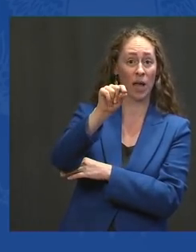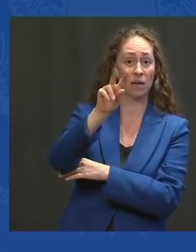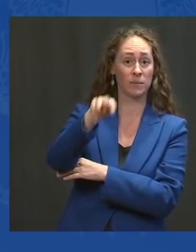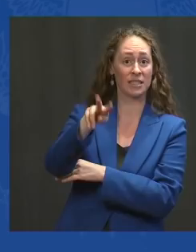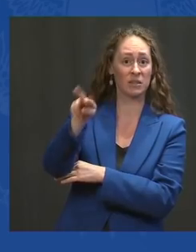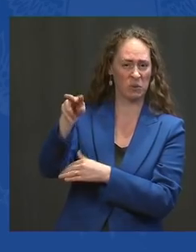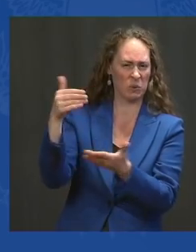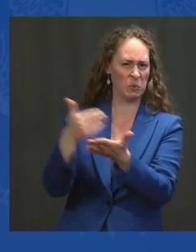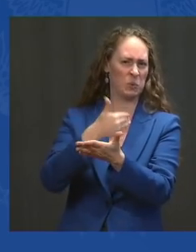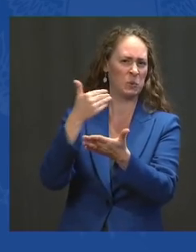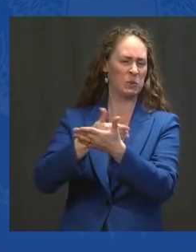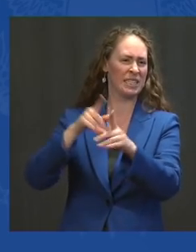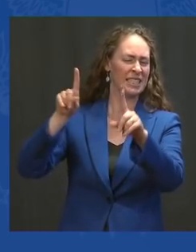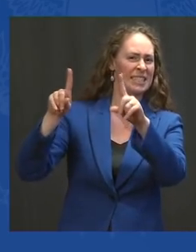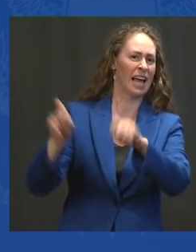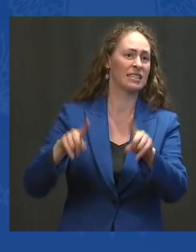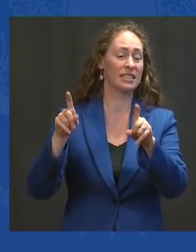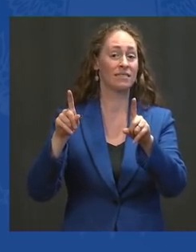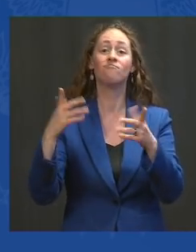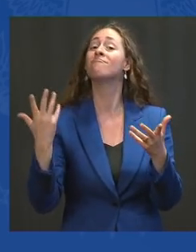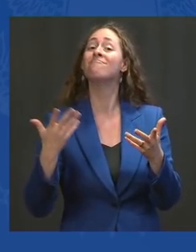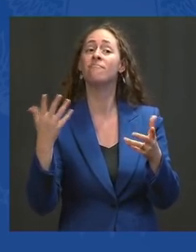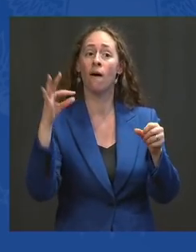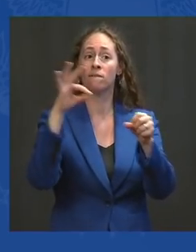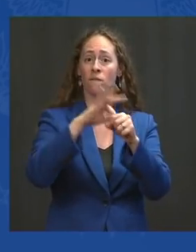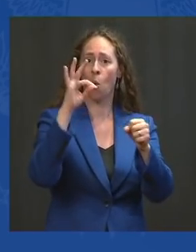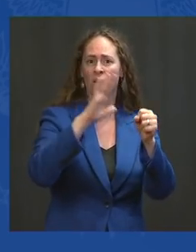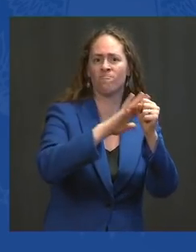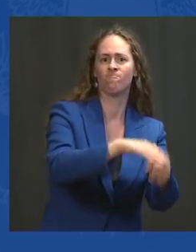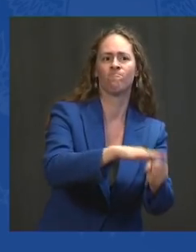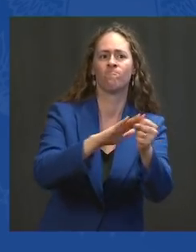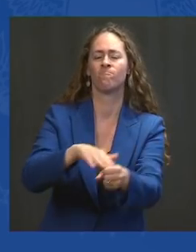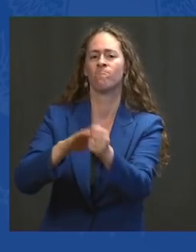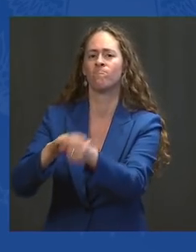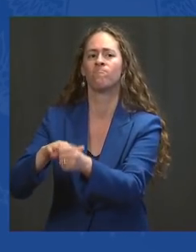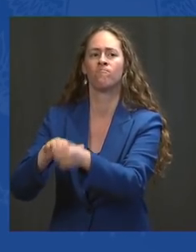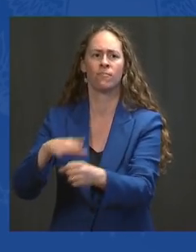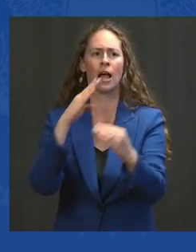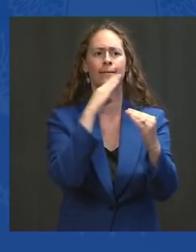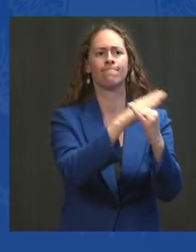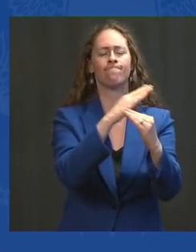and raw and sustained election subversion. We have to prepare now.